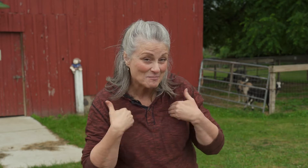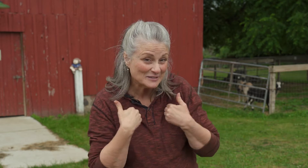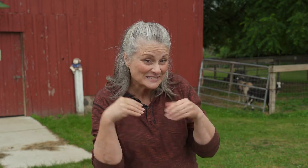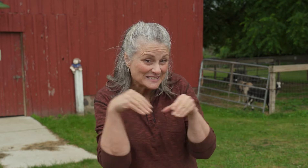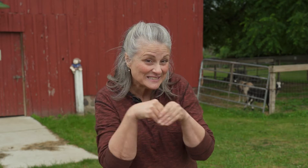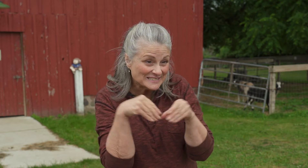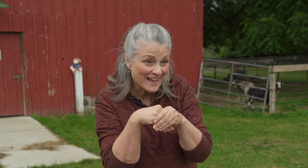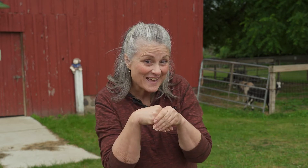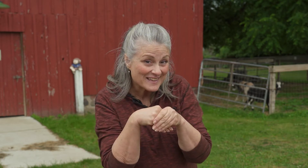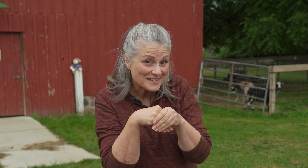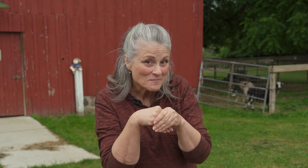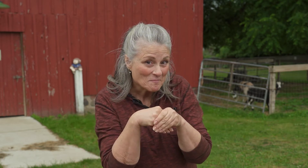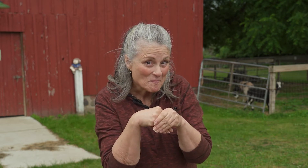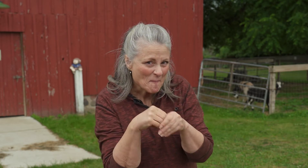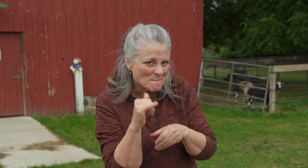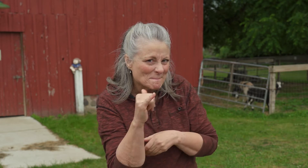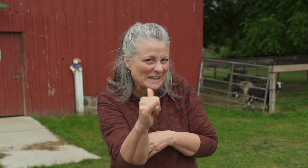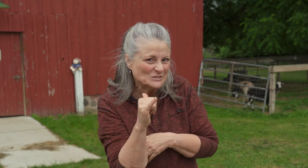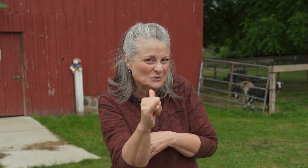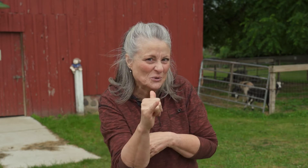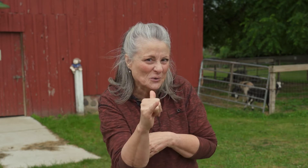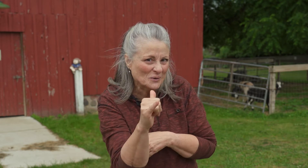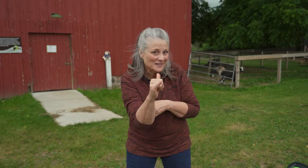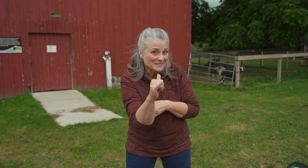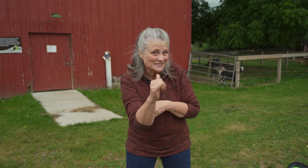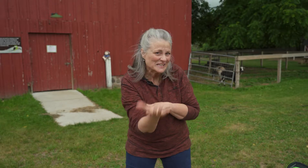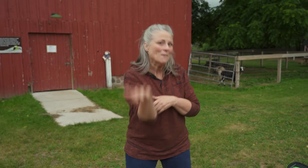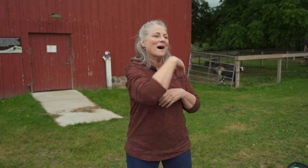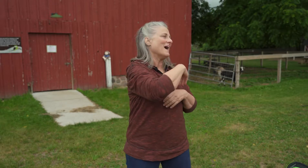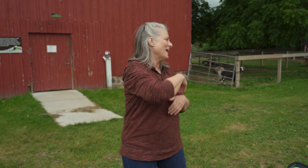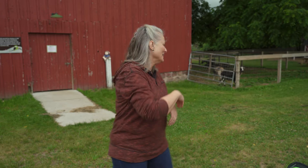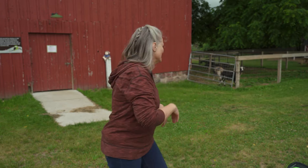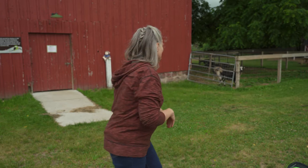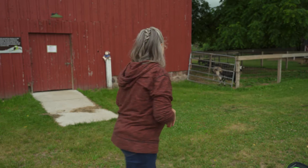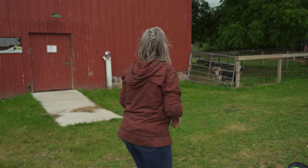Do you want to see what animals are inside the barn? Me too. Come on.